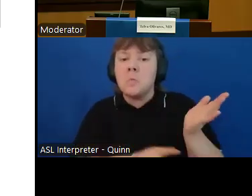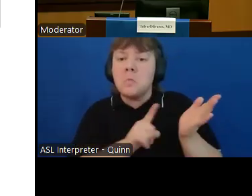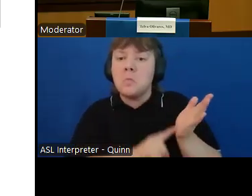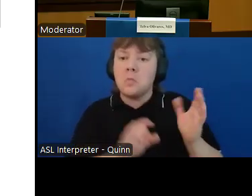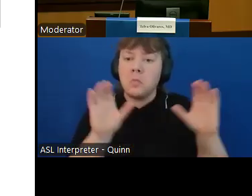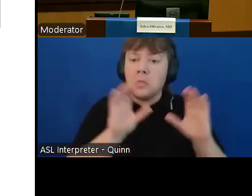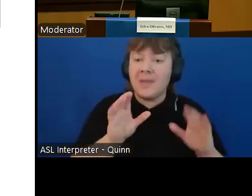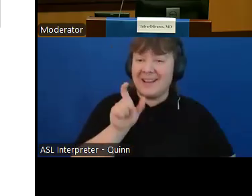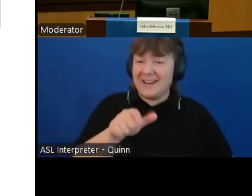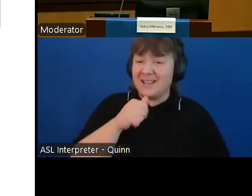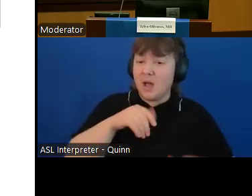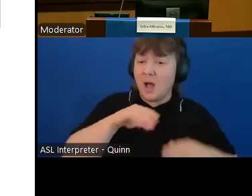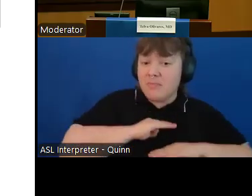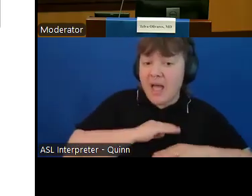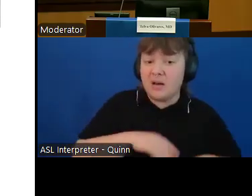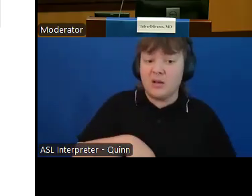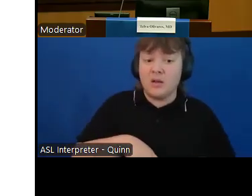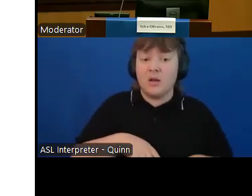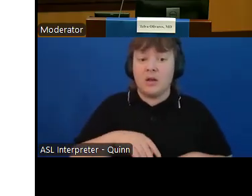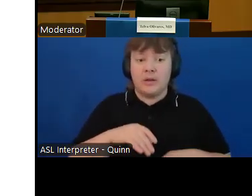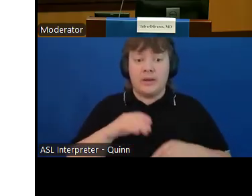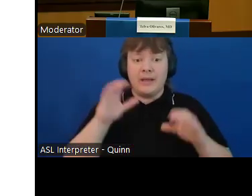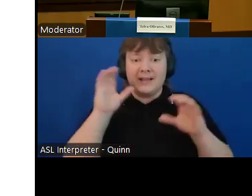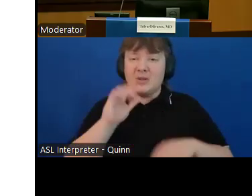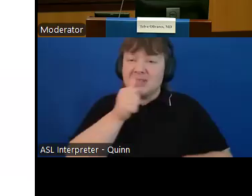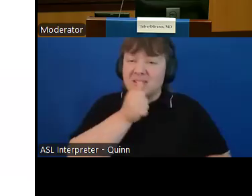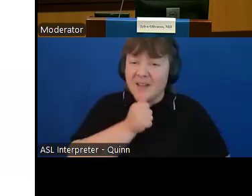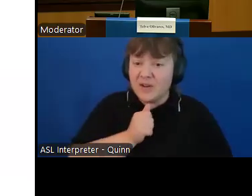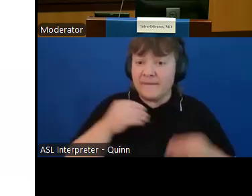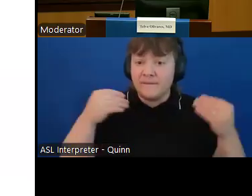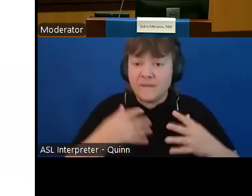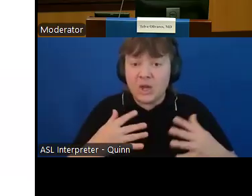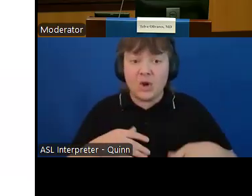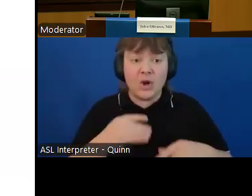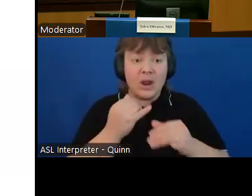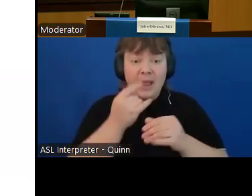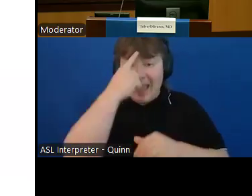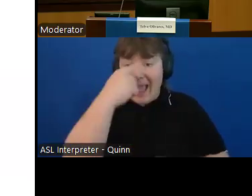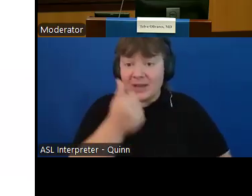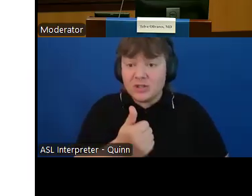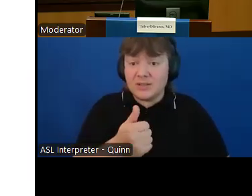the experience of suffering, fear, agency, and more. So how to do this? I won't belabor, but how